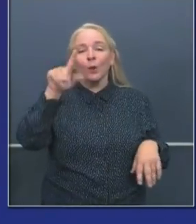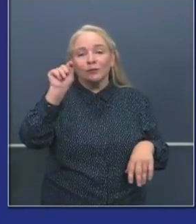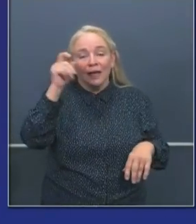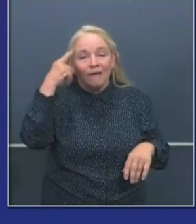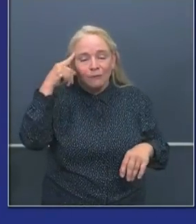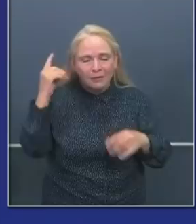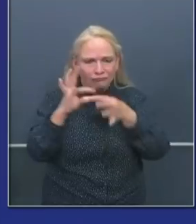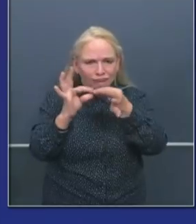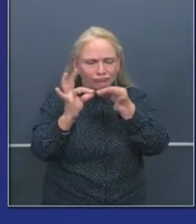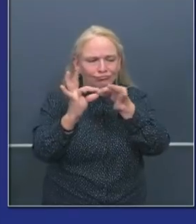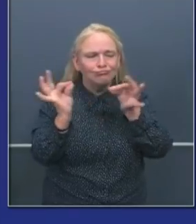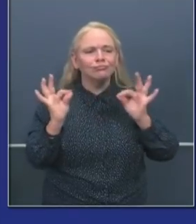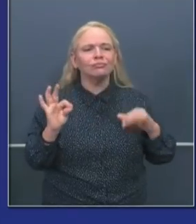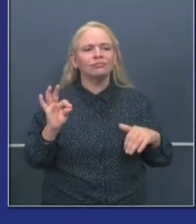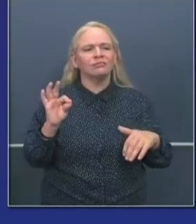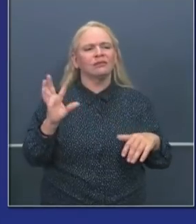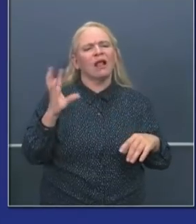AT PSAS IN THE COVID-19.CA.GOV.